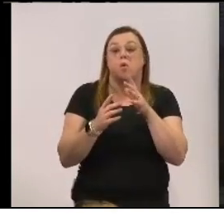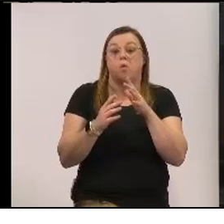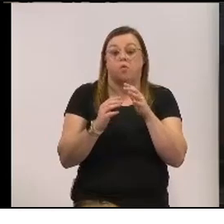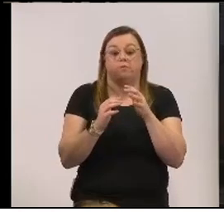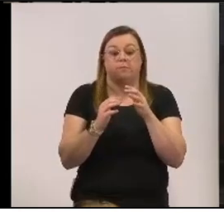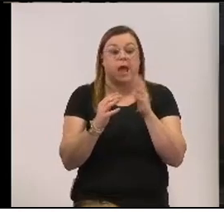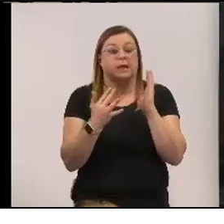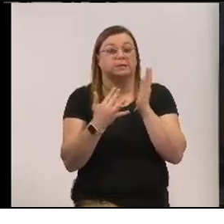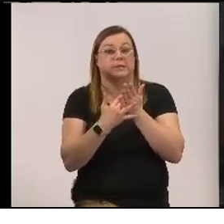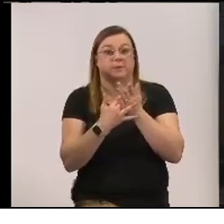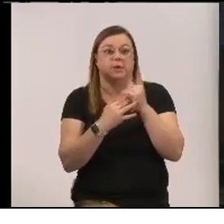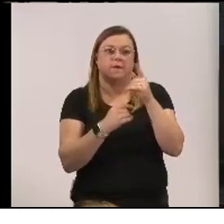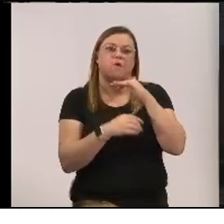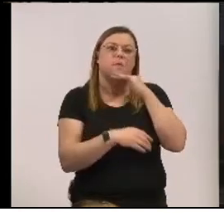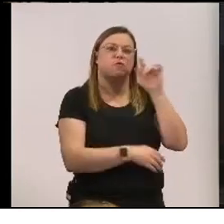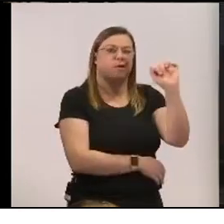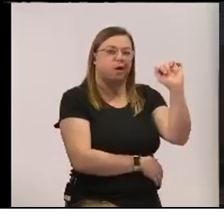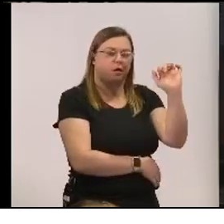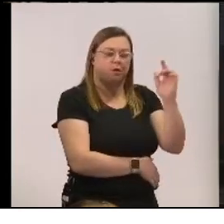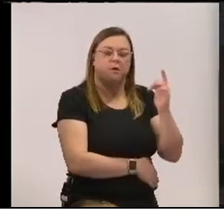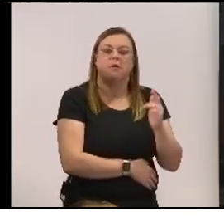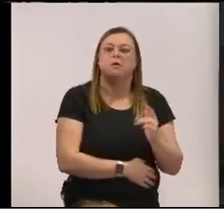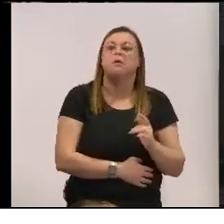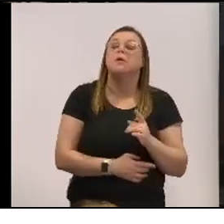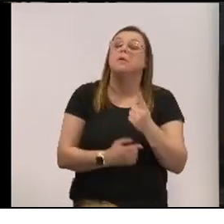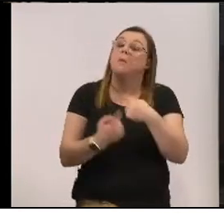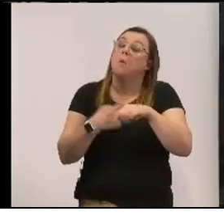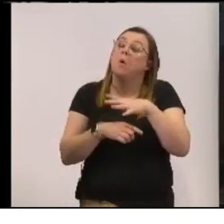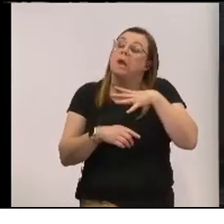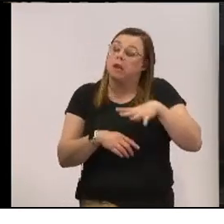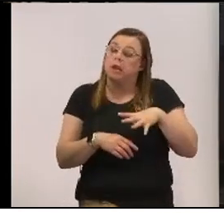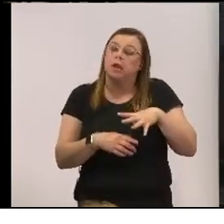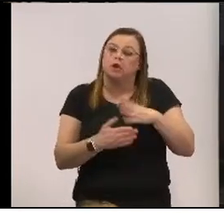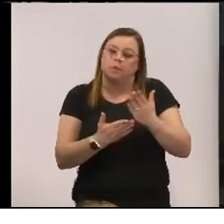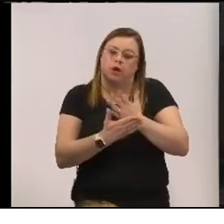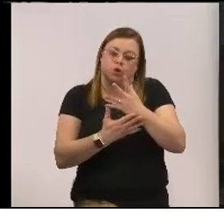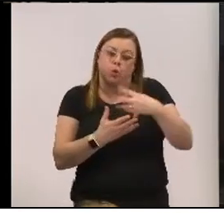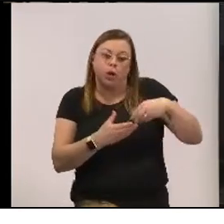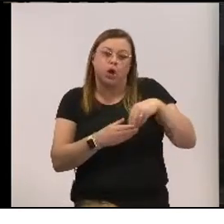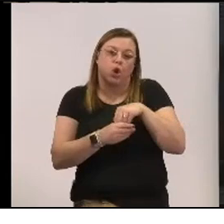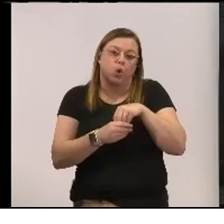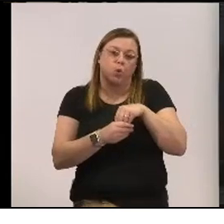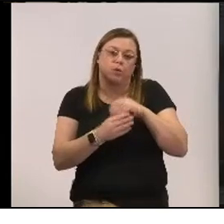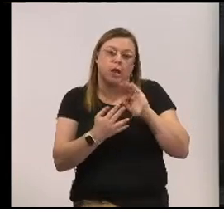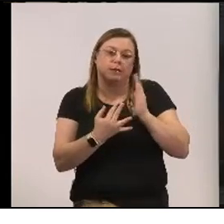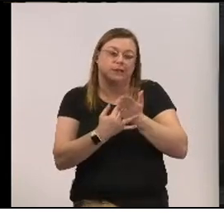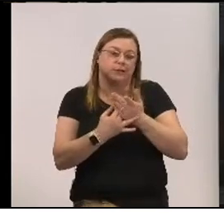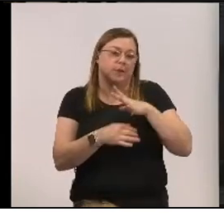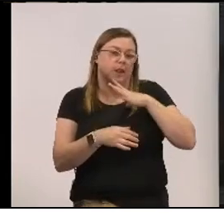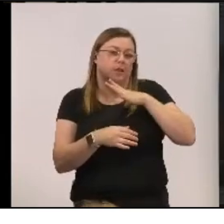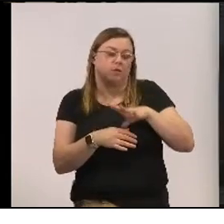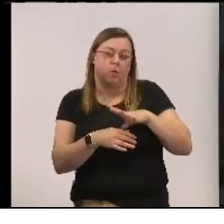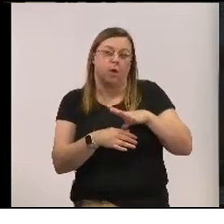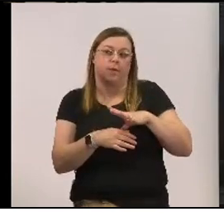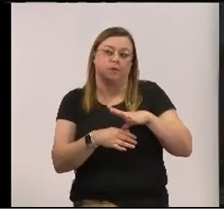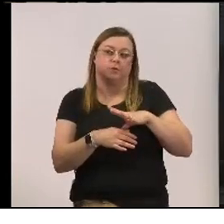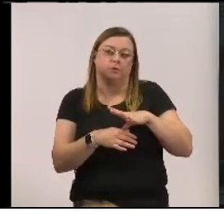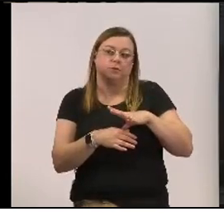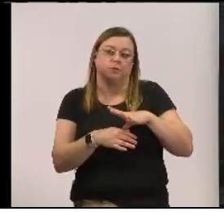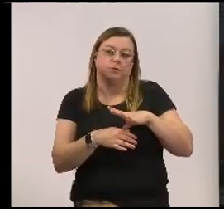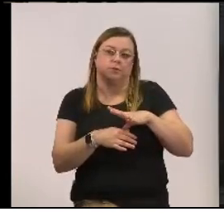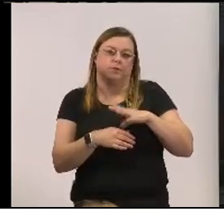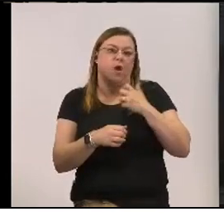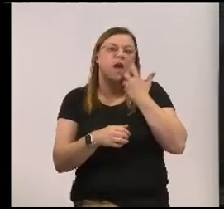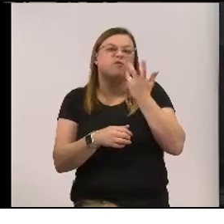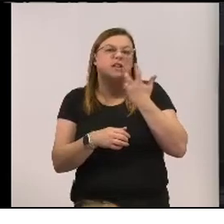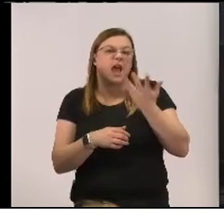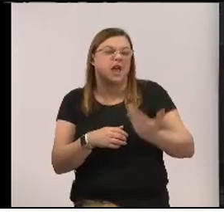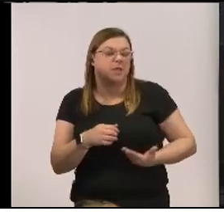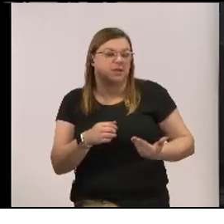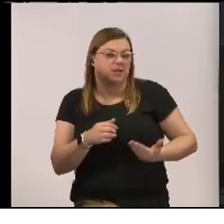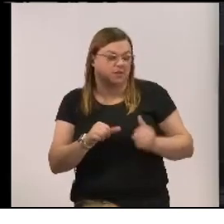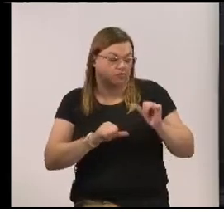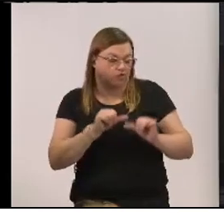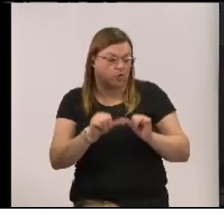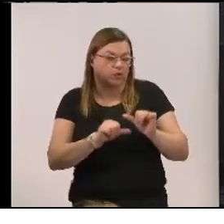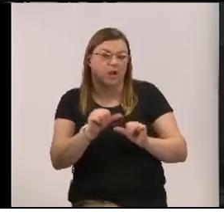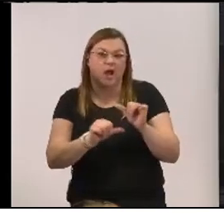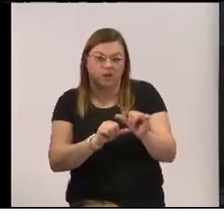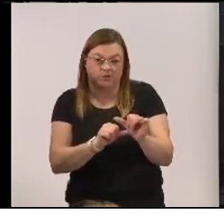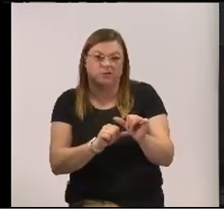US. But we need also now to include accessibility requirements in our usual business processes for